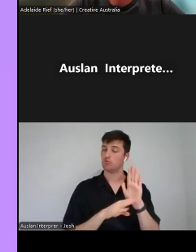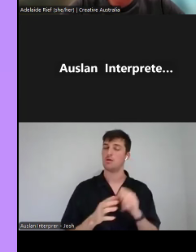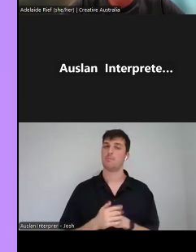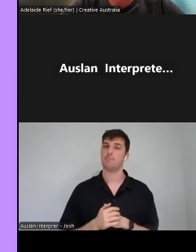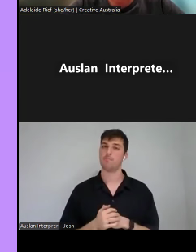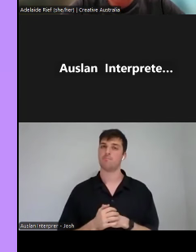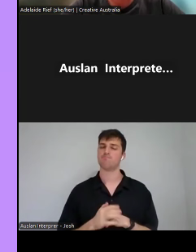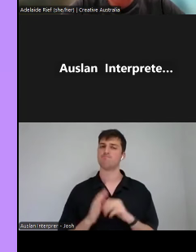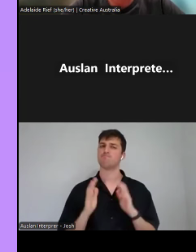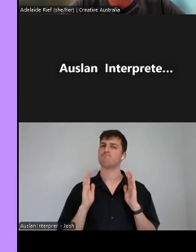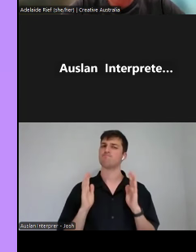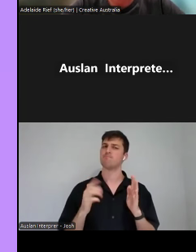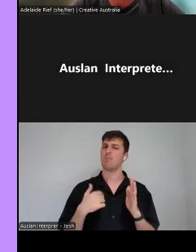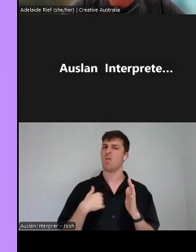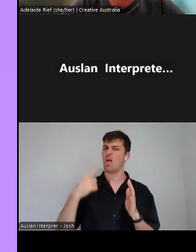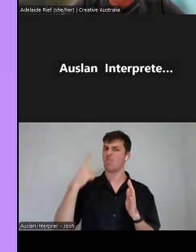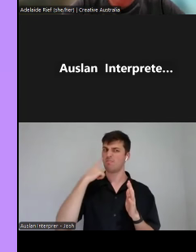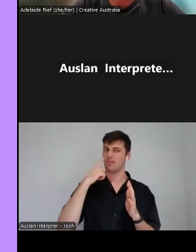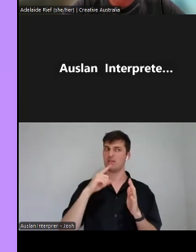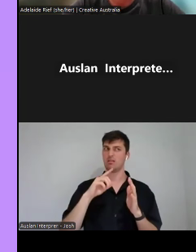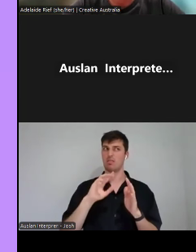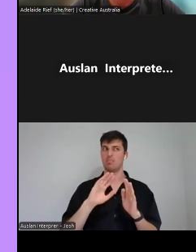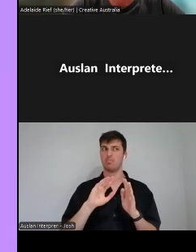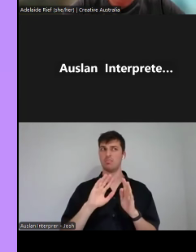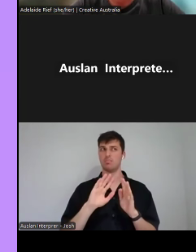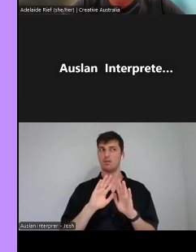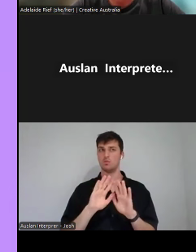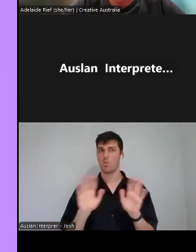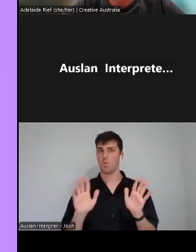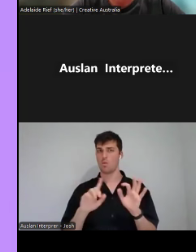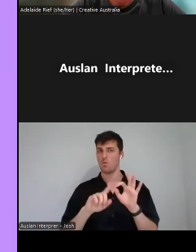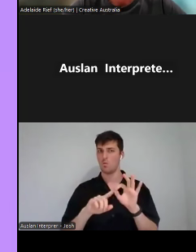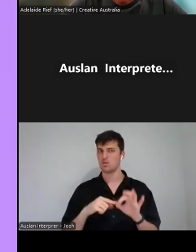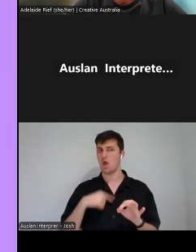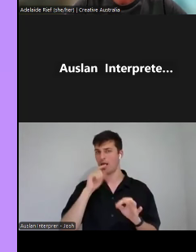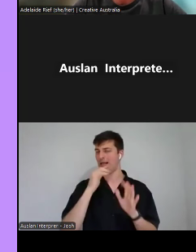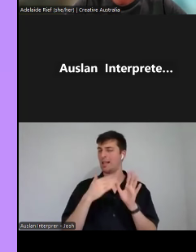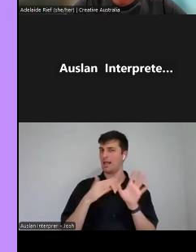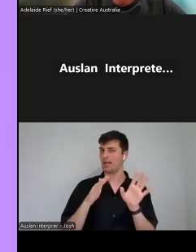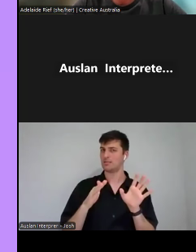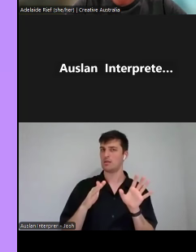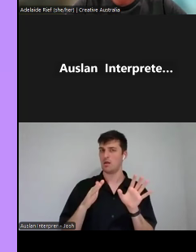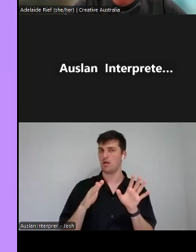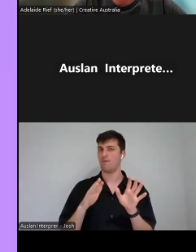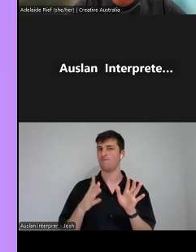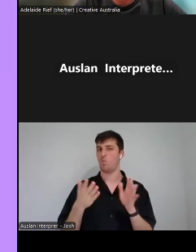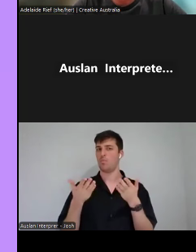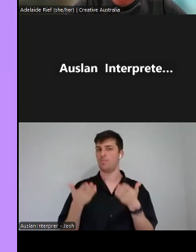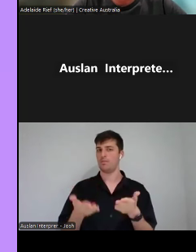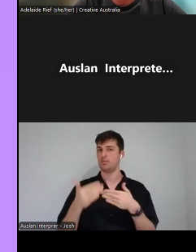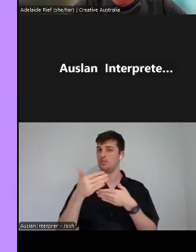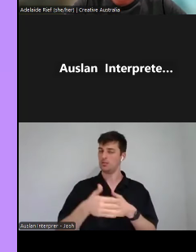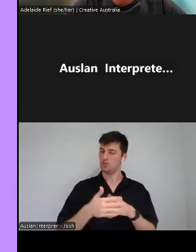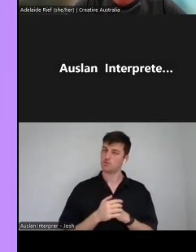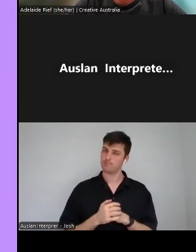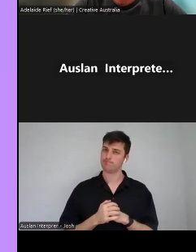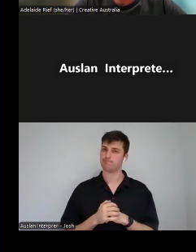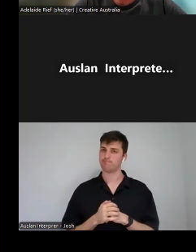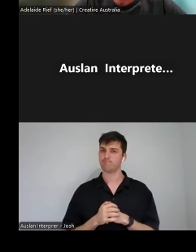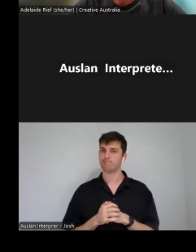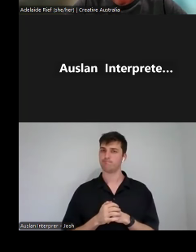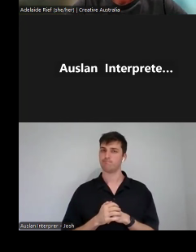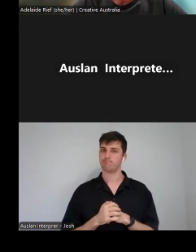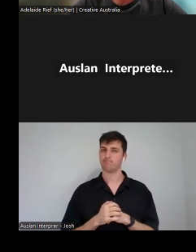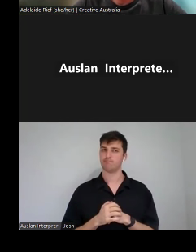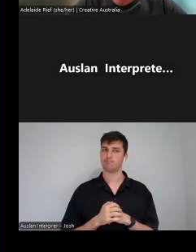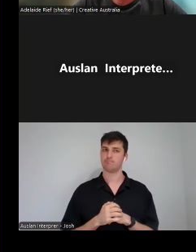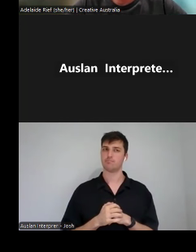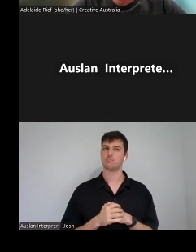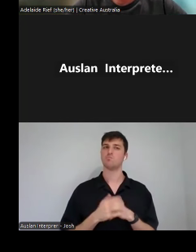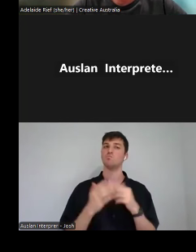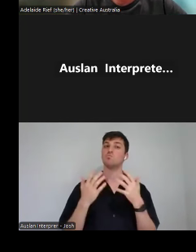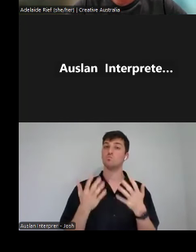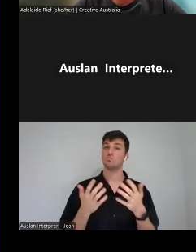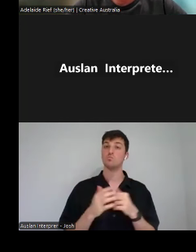I think that is all the questions that I'm able to answer for this session. So I'm just going to